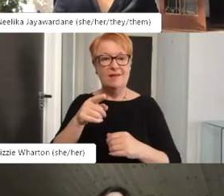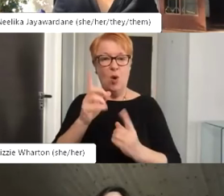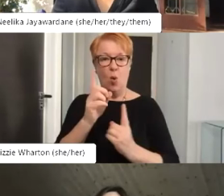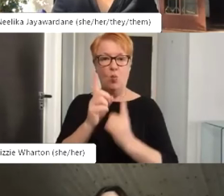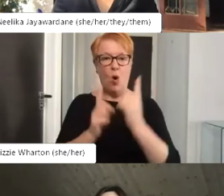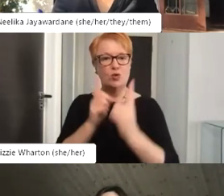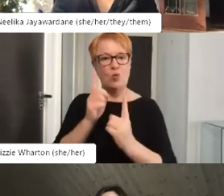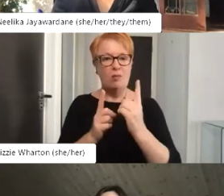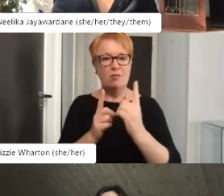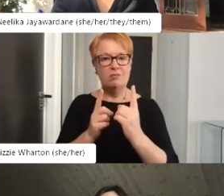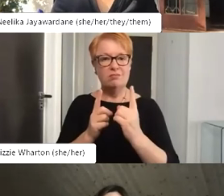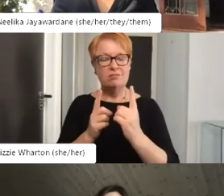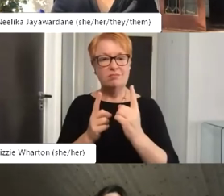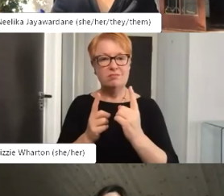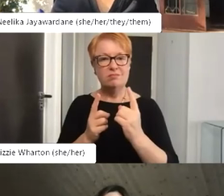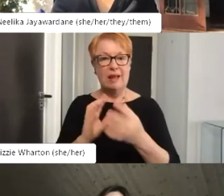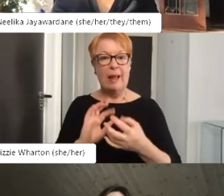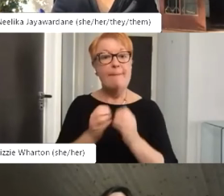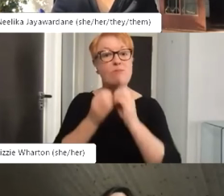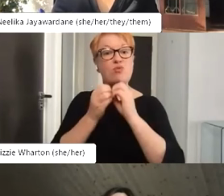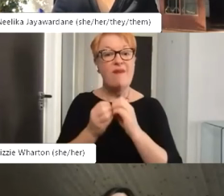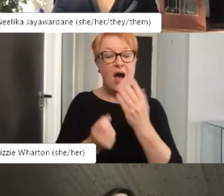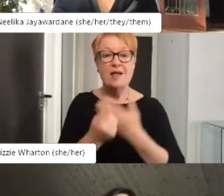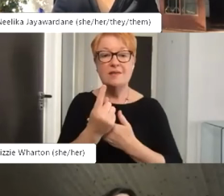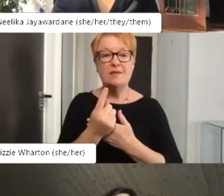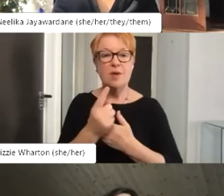on your own needs and wants.